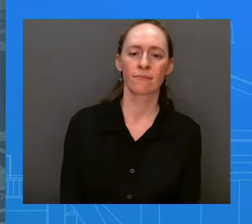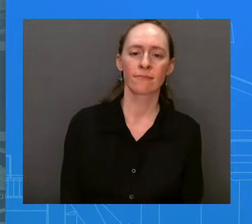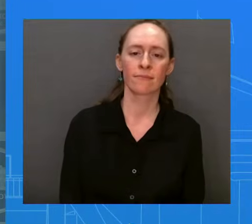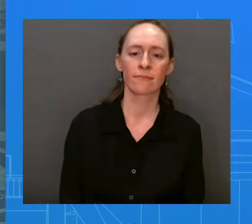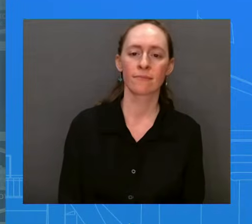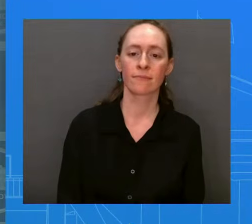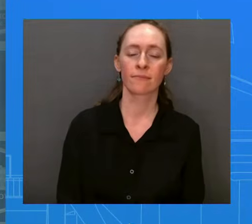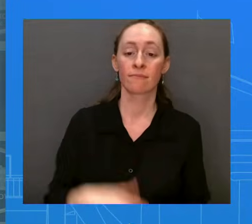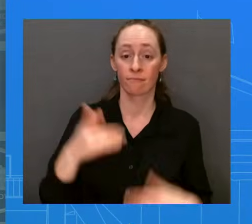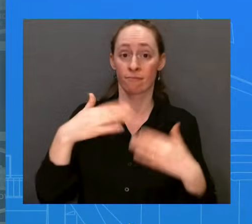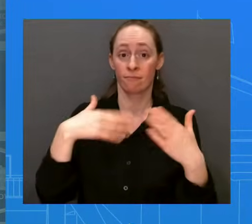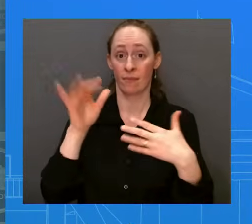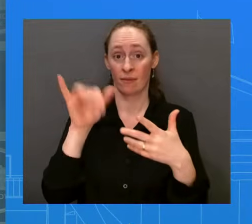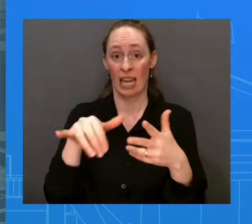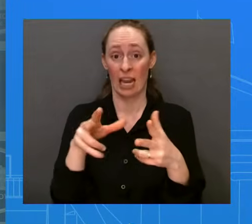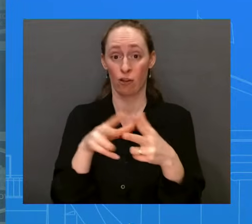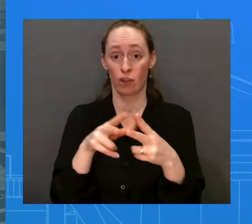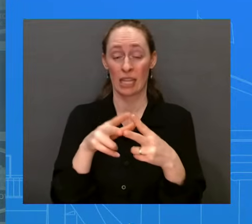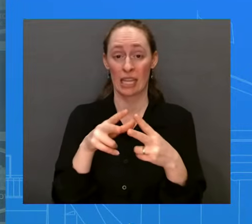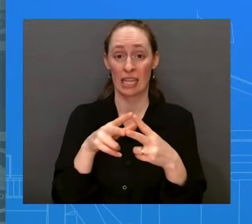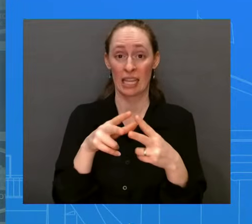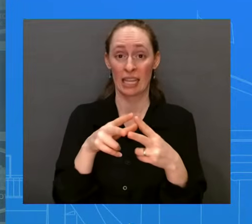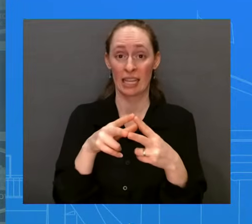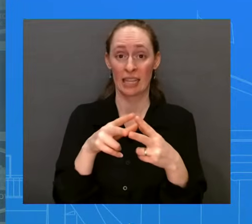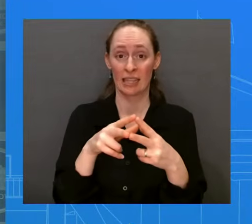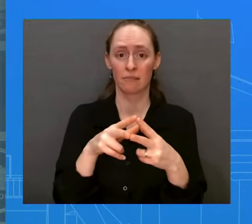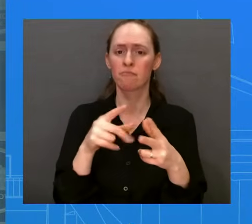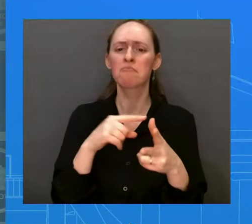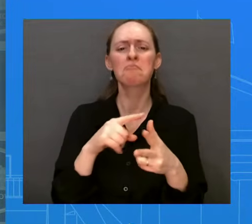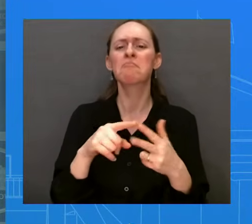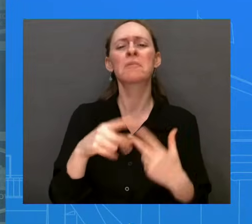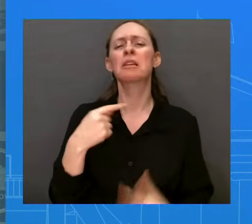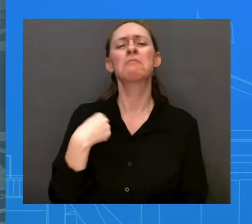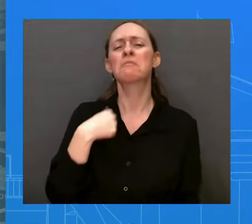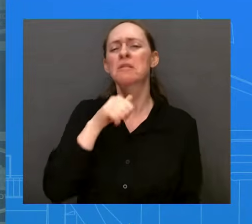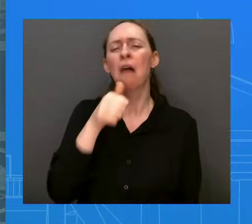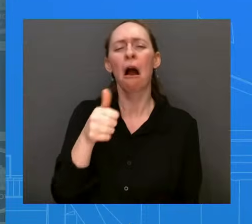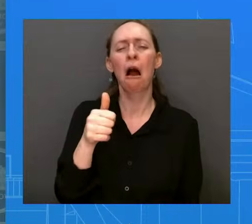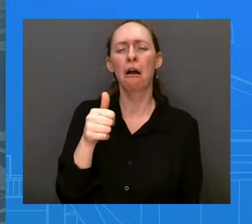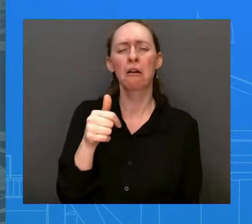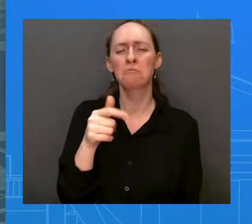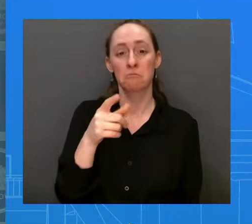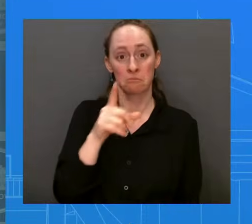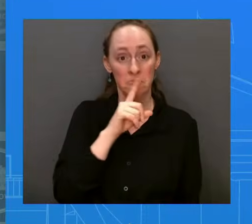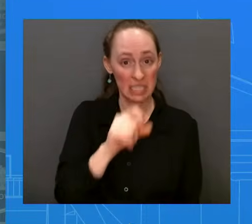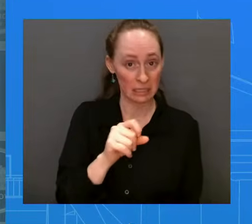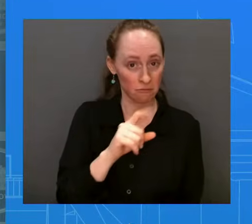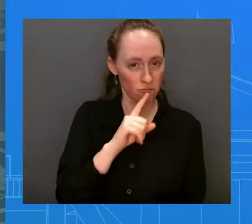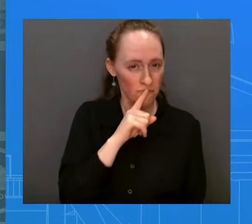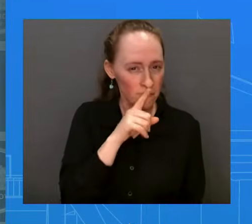we couldn't rule that out. And so, there -- you know, you want to err on the side of safety here in terms of protecting our national security interests,